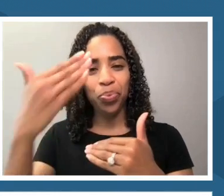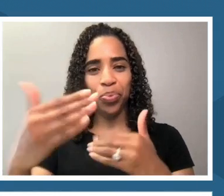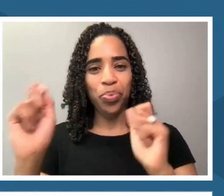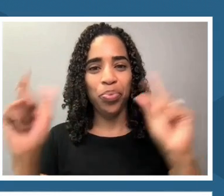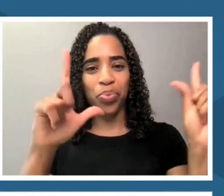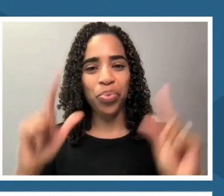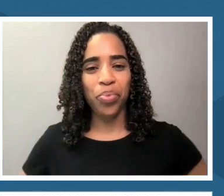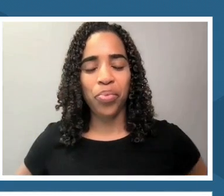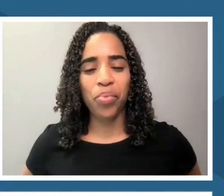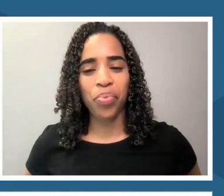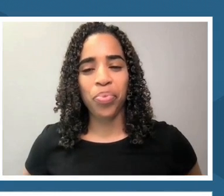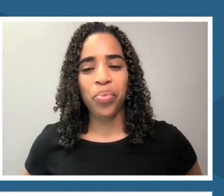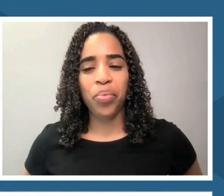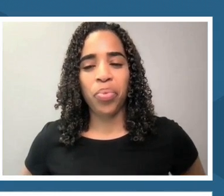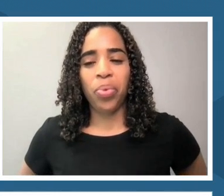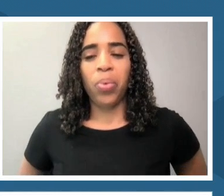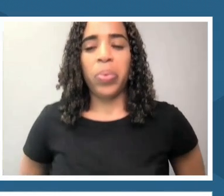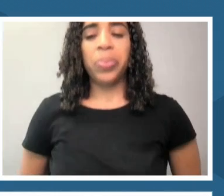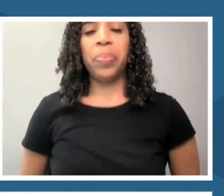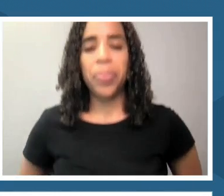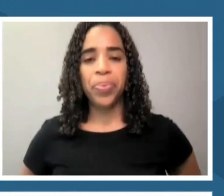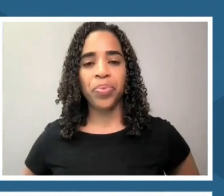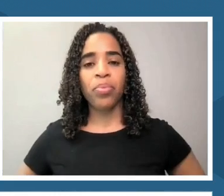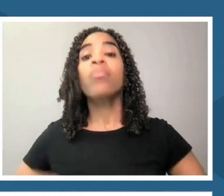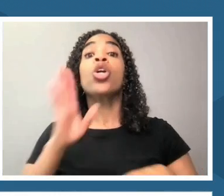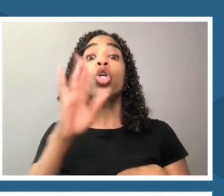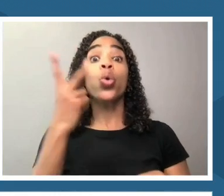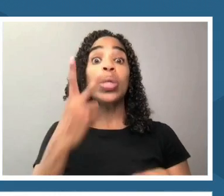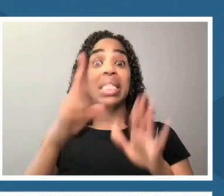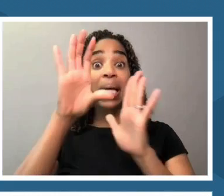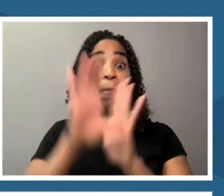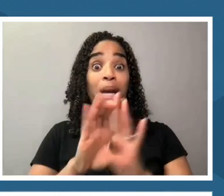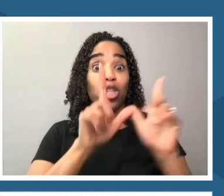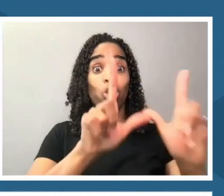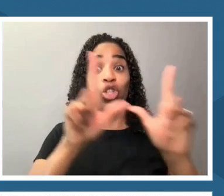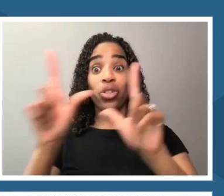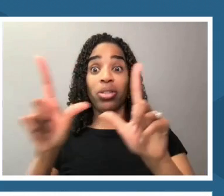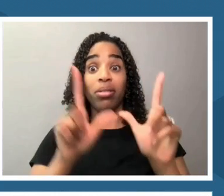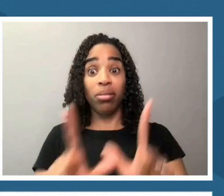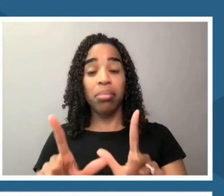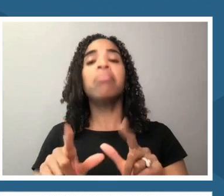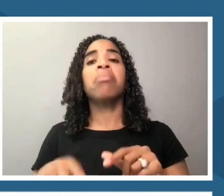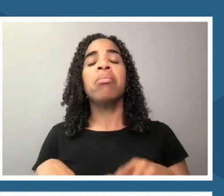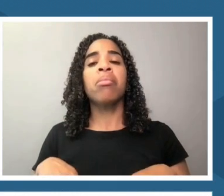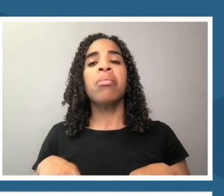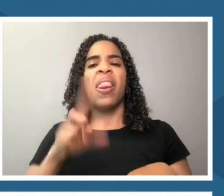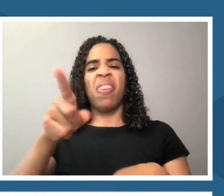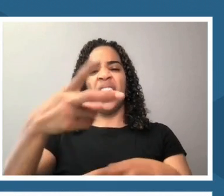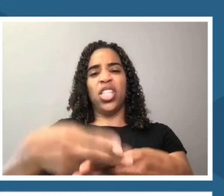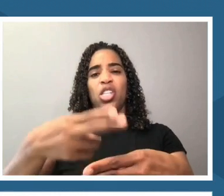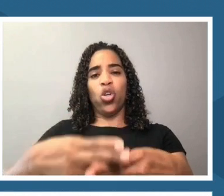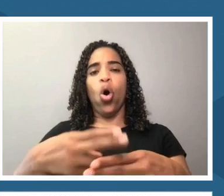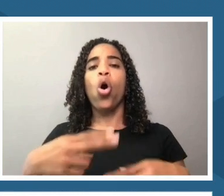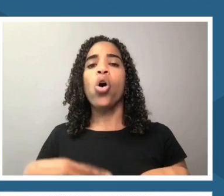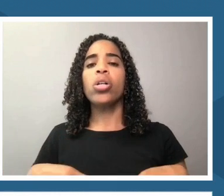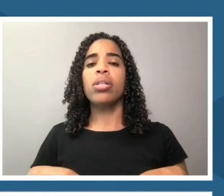all right to andrea uh you're gonna see images that reflect an idea that the